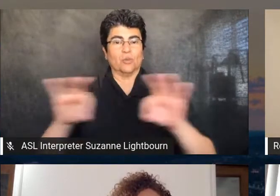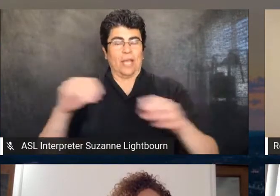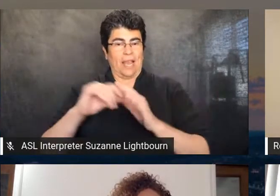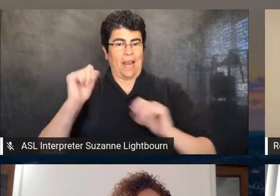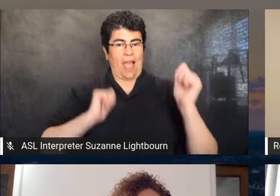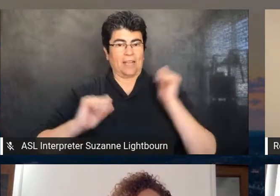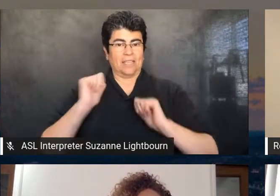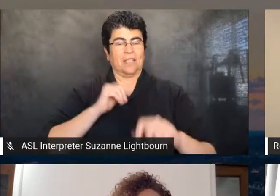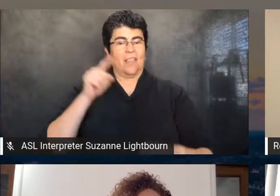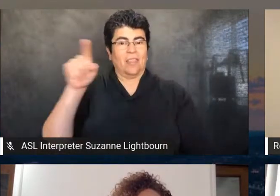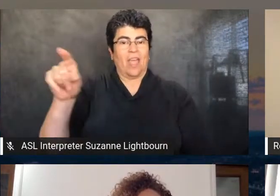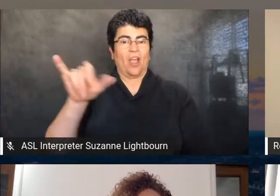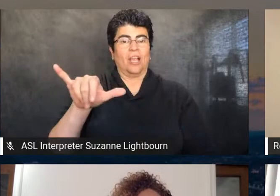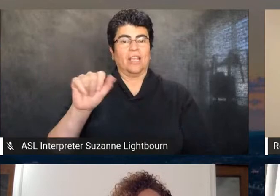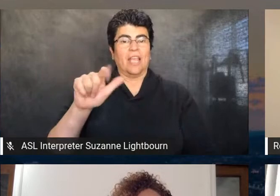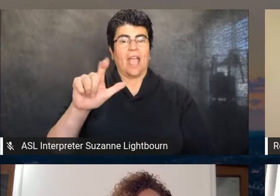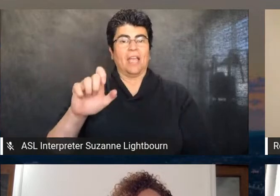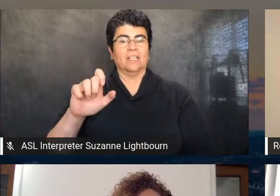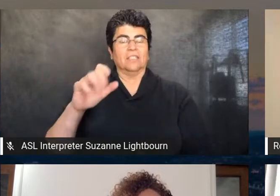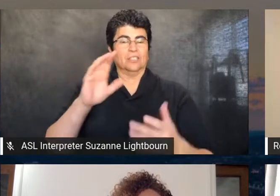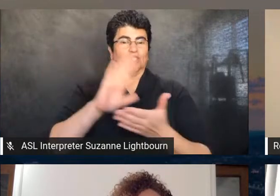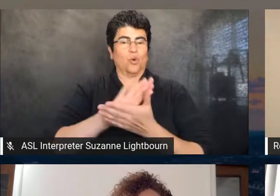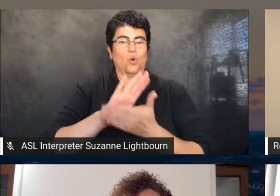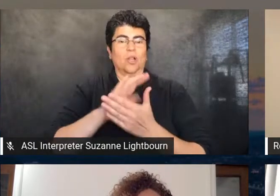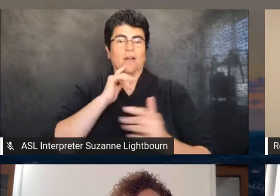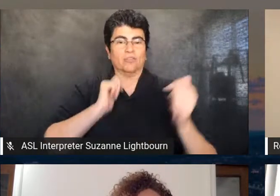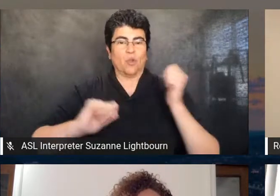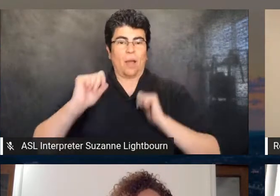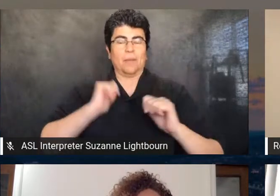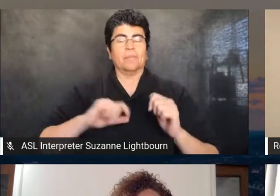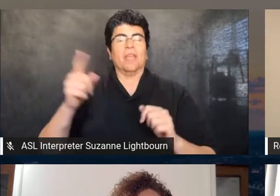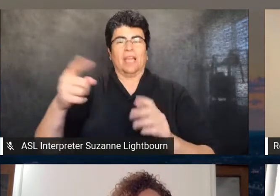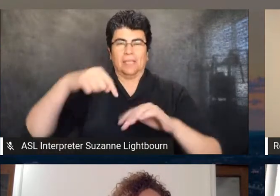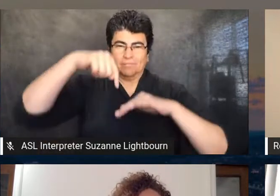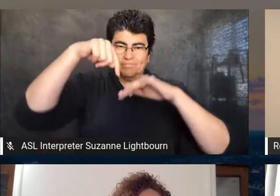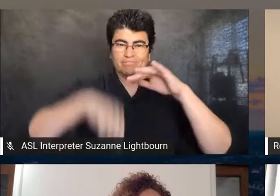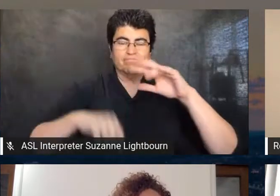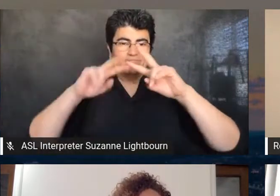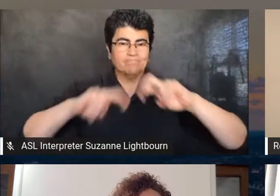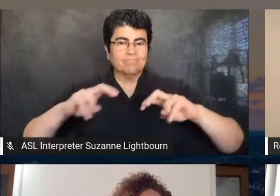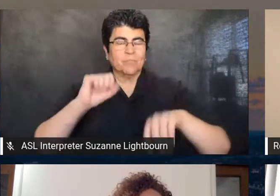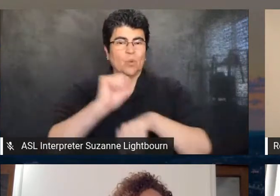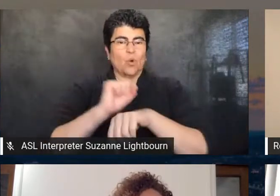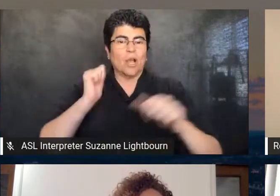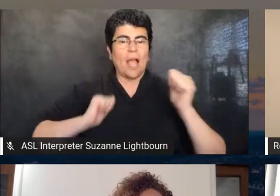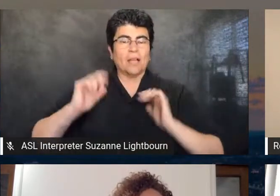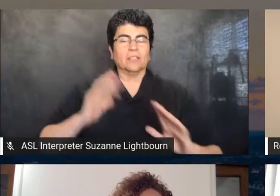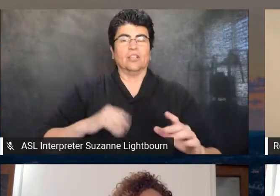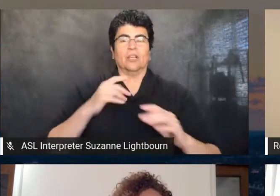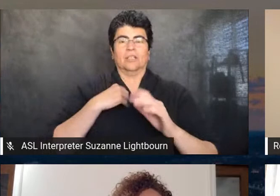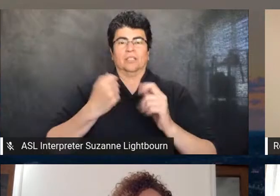at the Yale School of Drama. Obi began in depth work as an actor, crafting impactful roles on television.